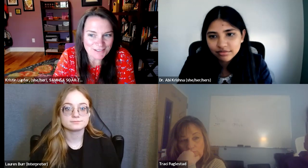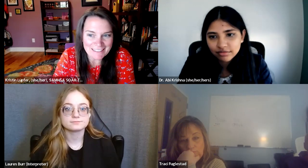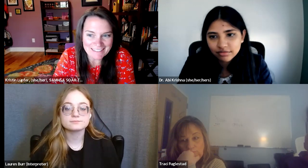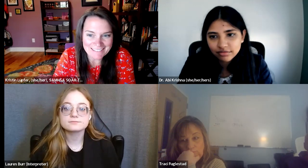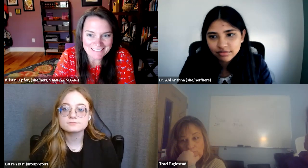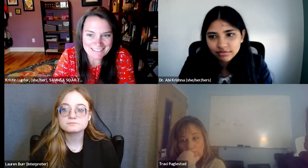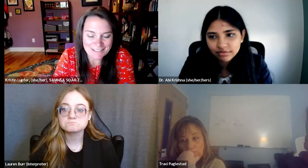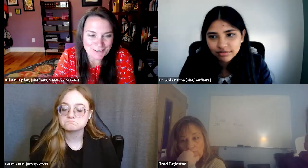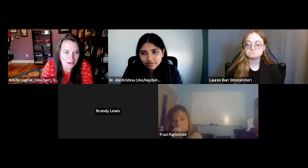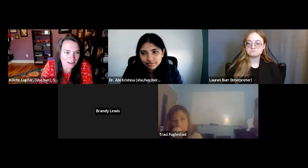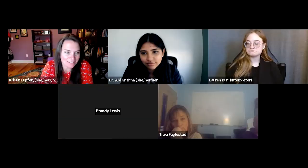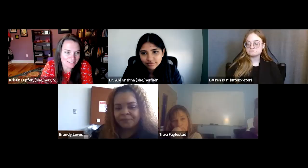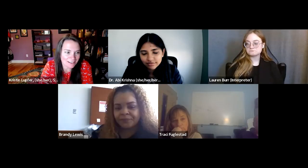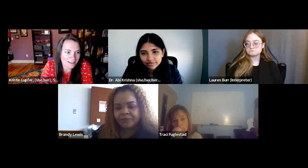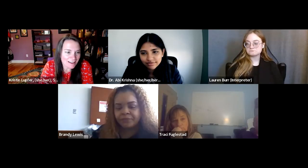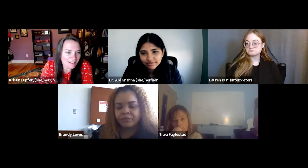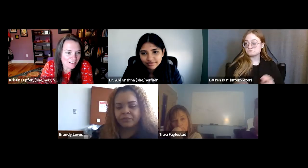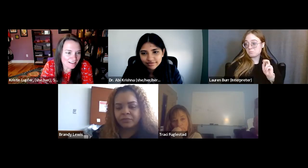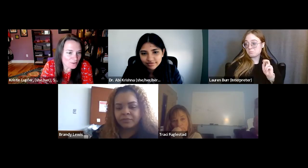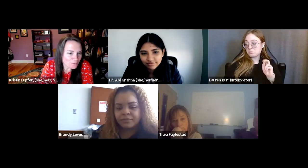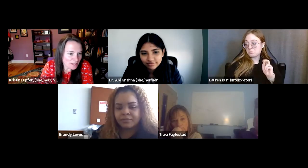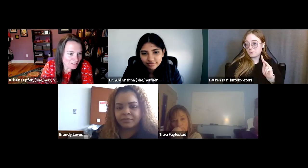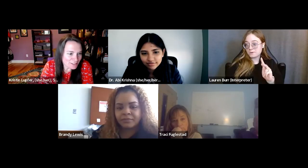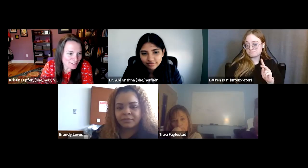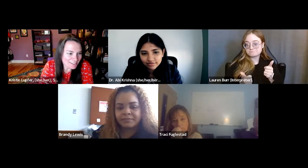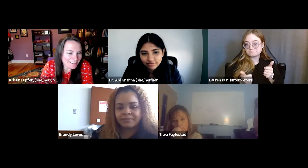All right, that's great. Oh, Brandy, would you?